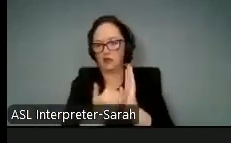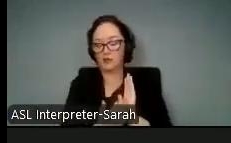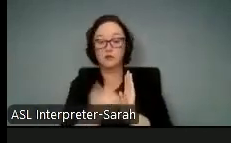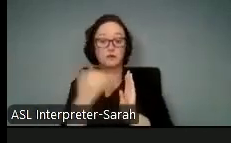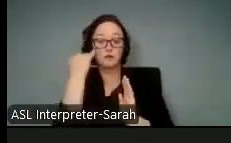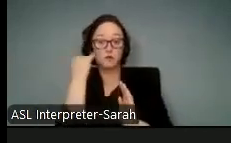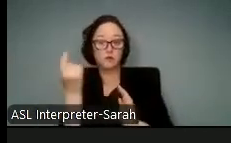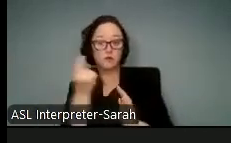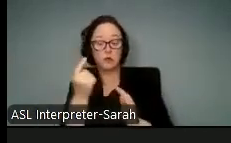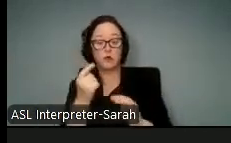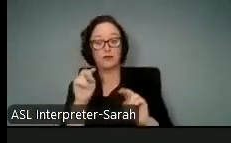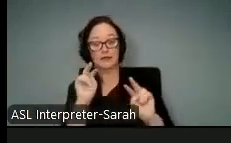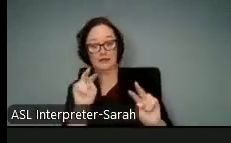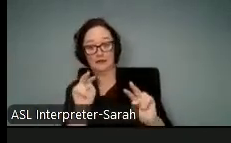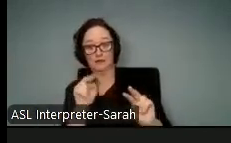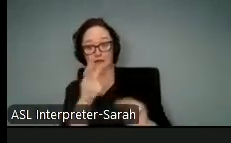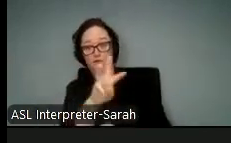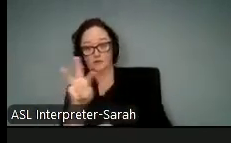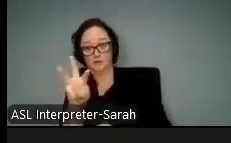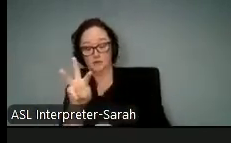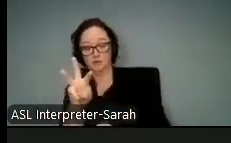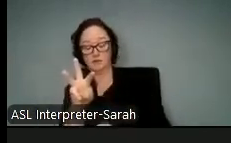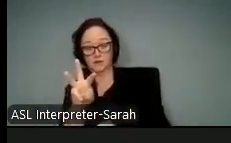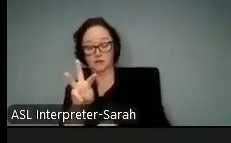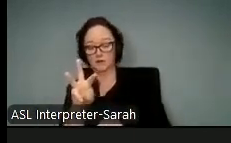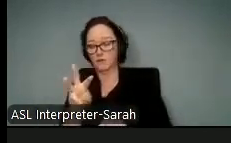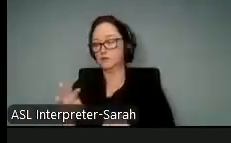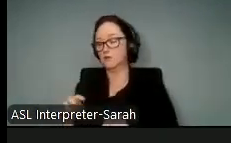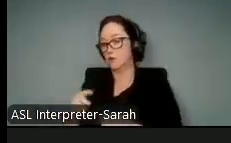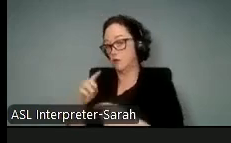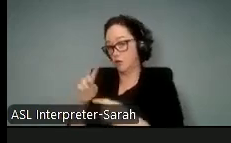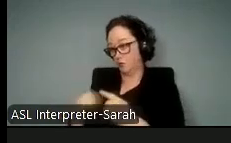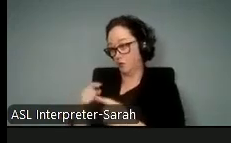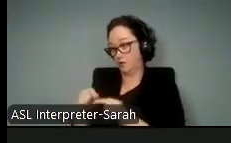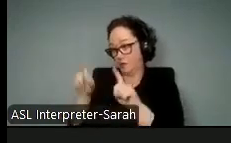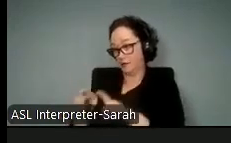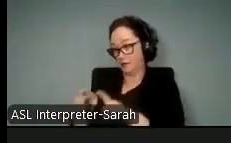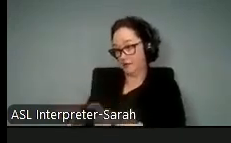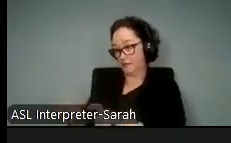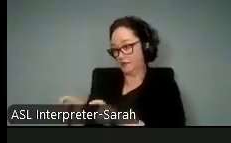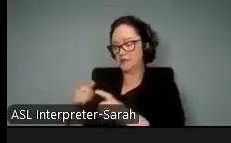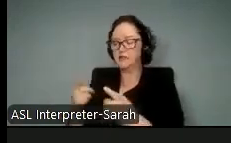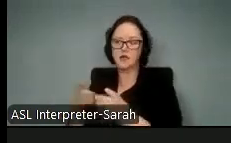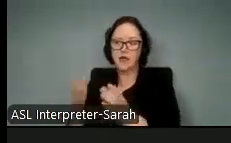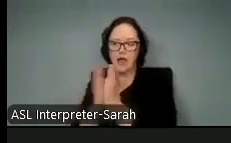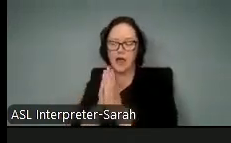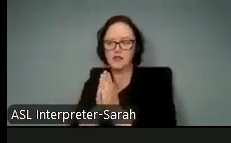the question we ask is, when we're testing is, you know, what are we here to do? What is trying to be accomplished here?